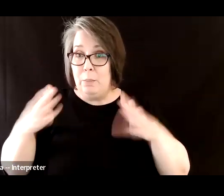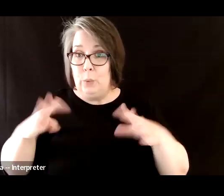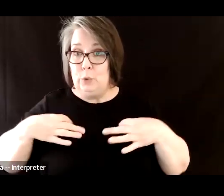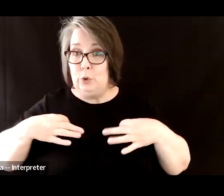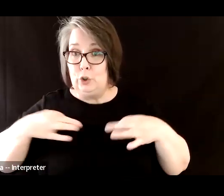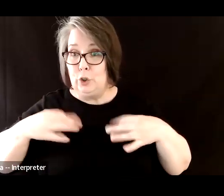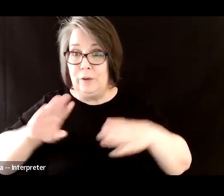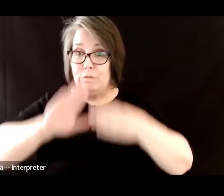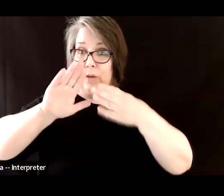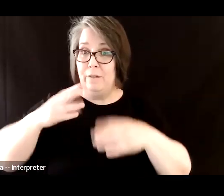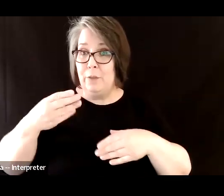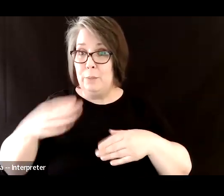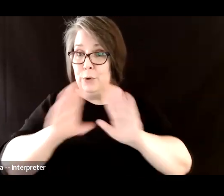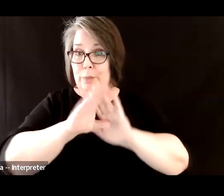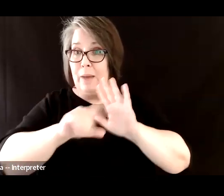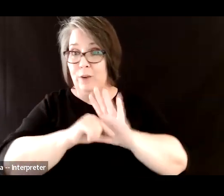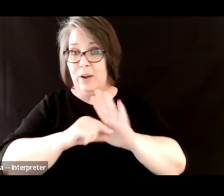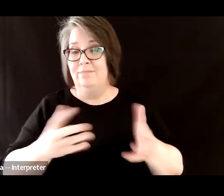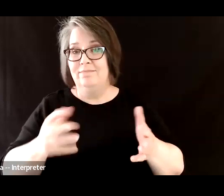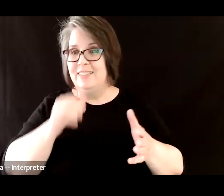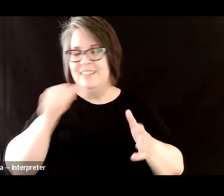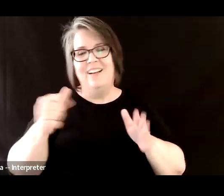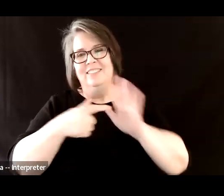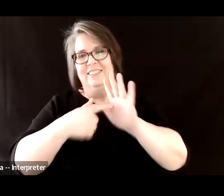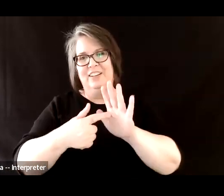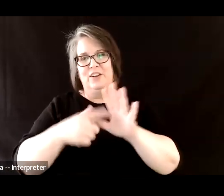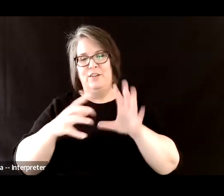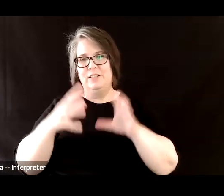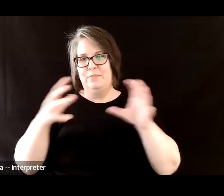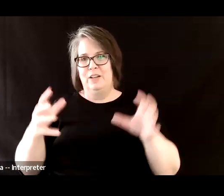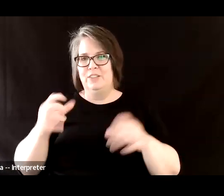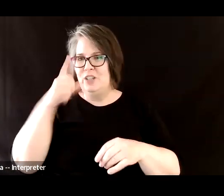the Carolina blue background. It just does not stand off as much. He does not look as nice and